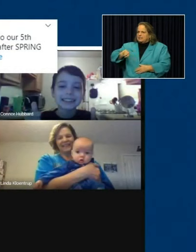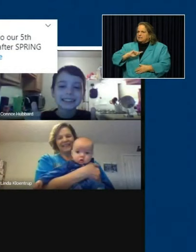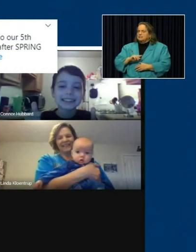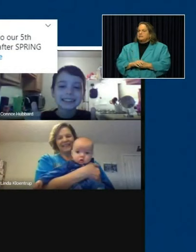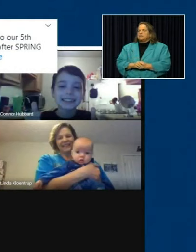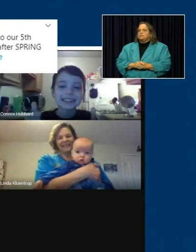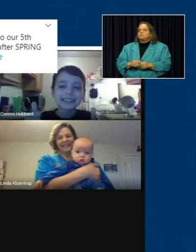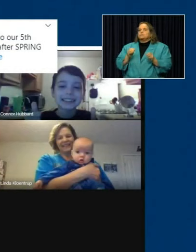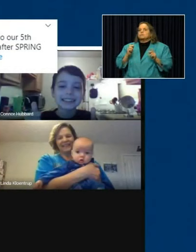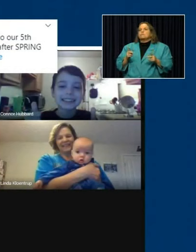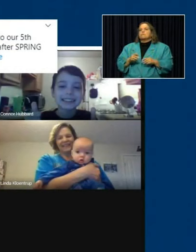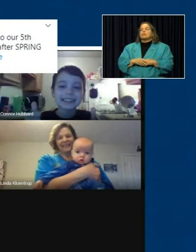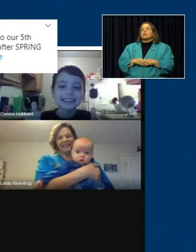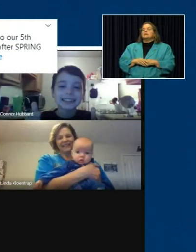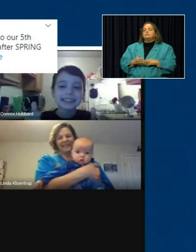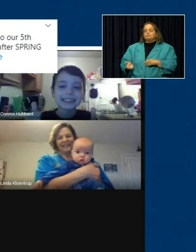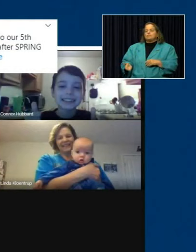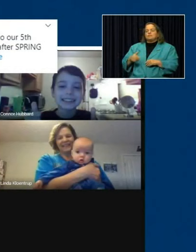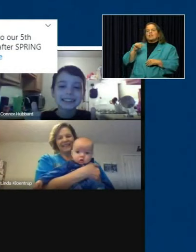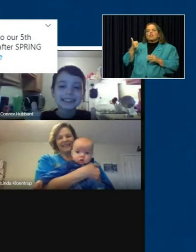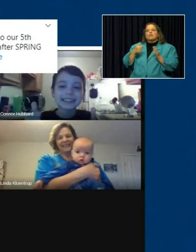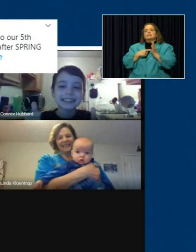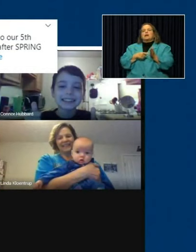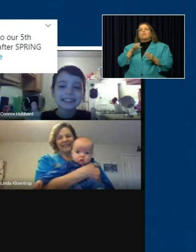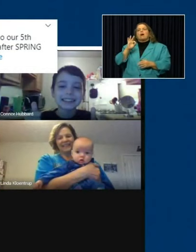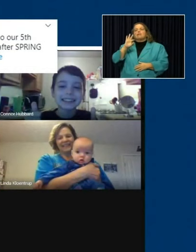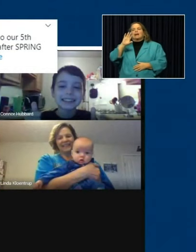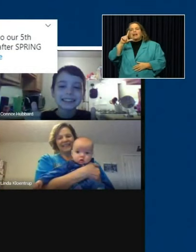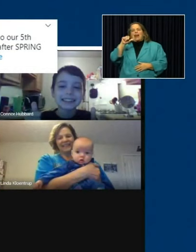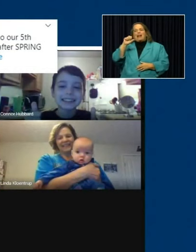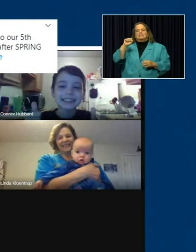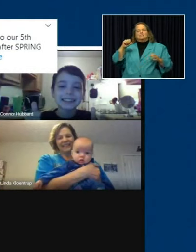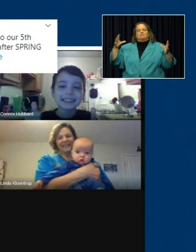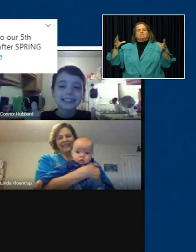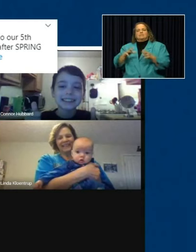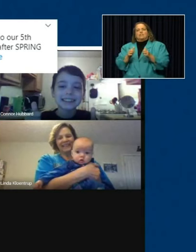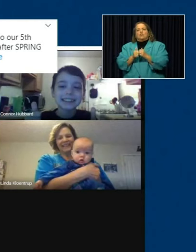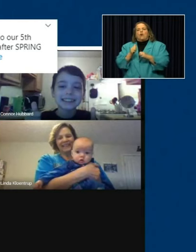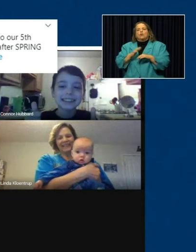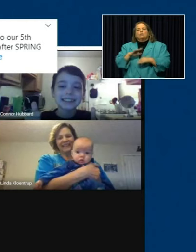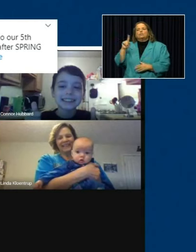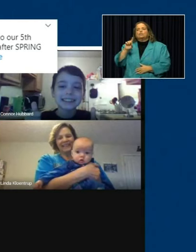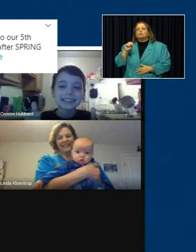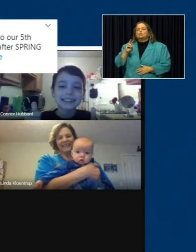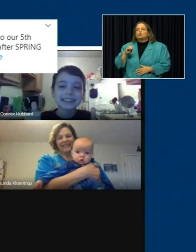AND THEN THE NEXT IS YOU KNOW WE'VE SHOWN A COUPLE VIDEOS ABOUT FOLKS TALKING ABOUT THE